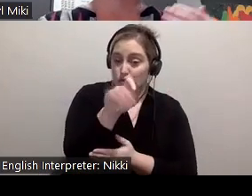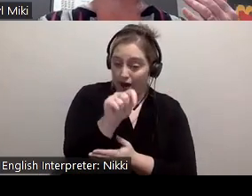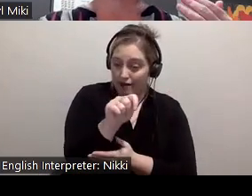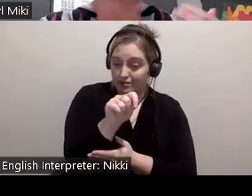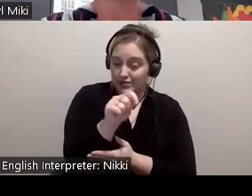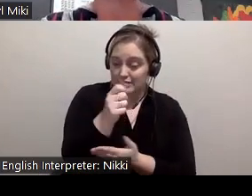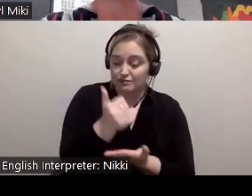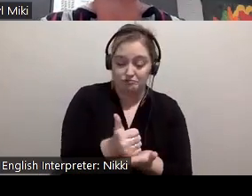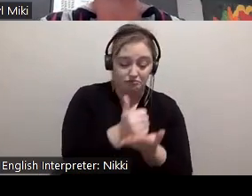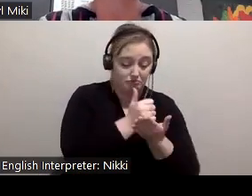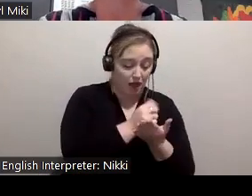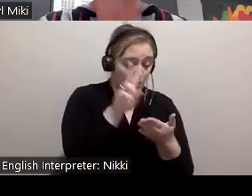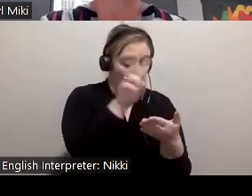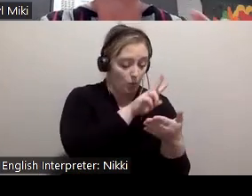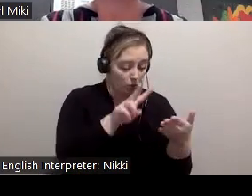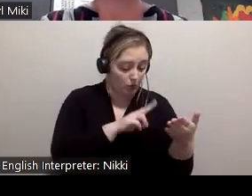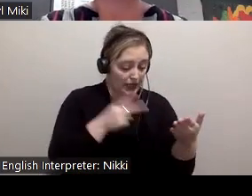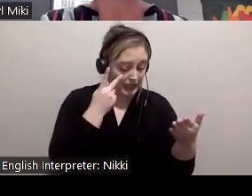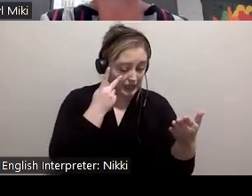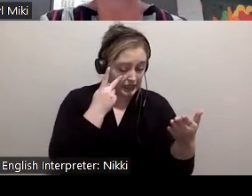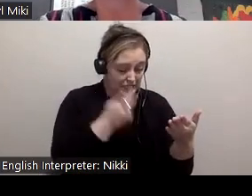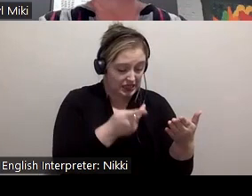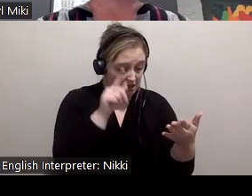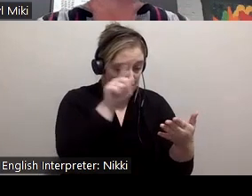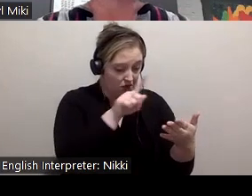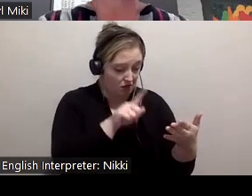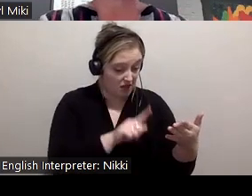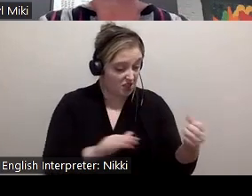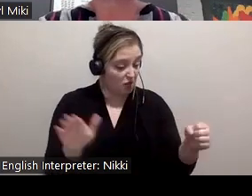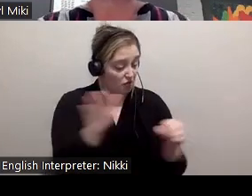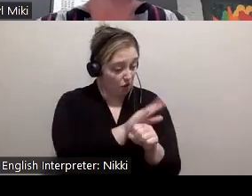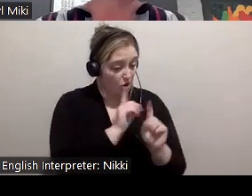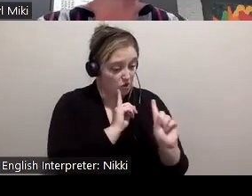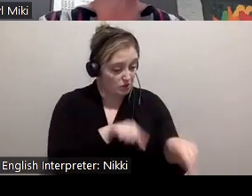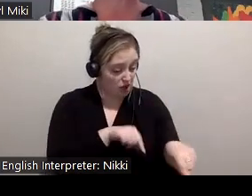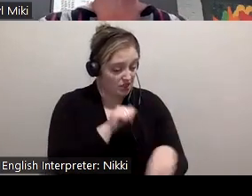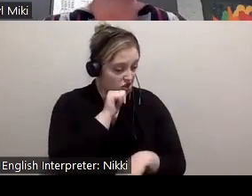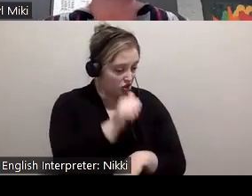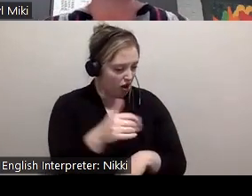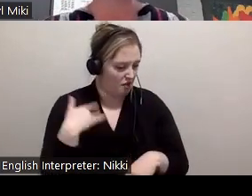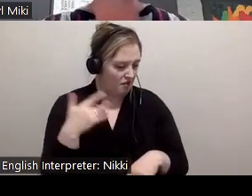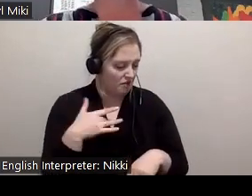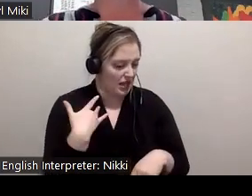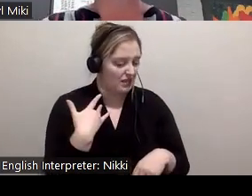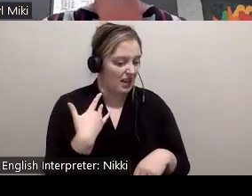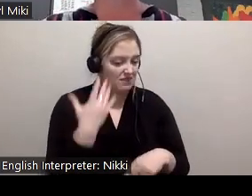okay are the answers fullsome? Uh are there or are there bits that are missing or is there anything that's confusing or